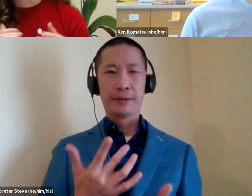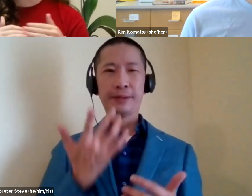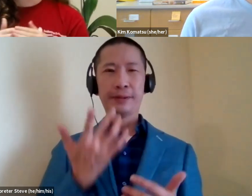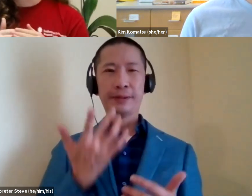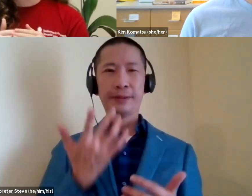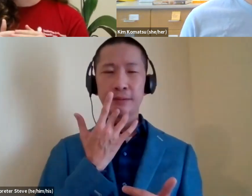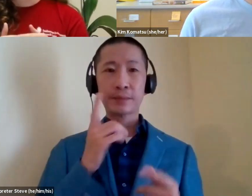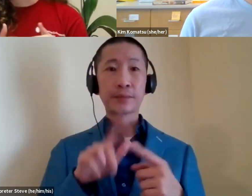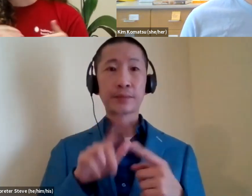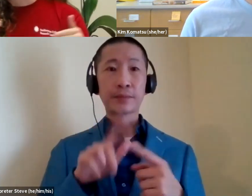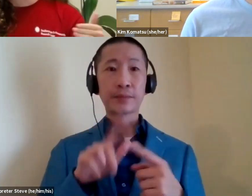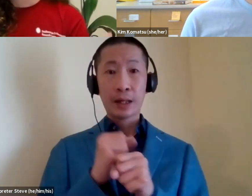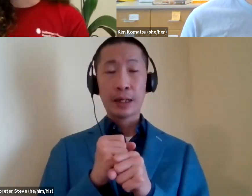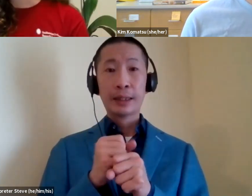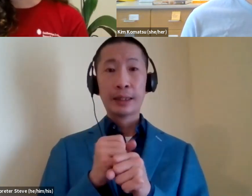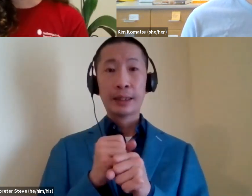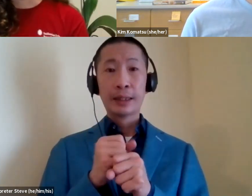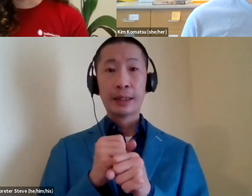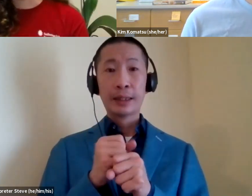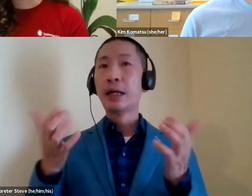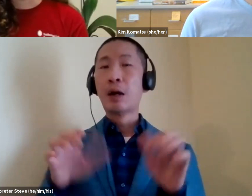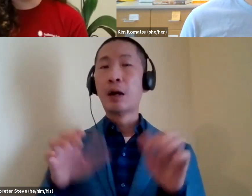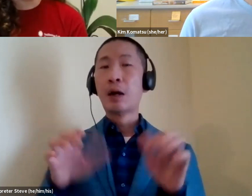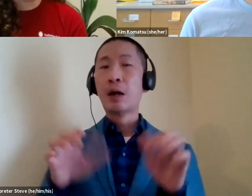Emily Borger: To make the predator not want to deal with it ever again.